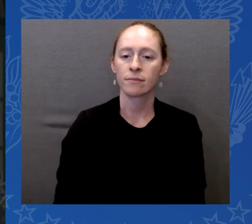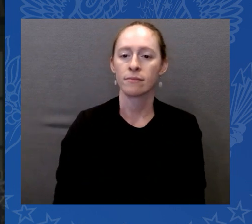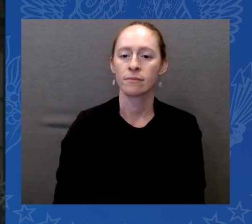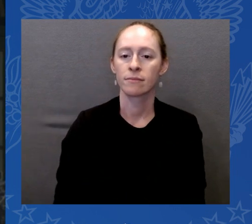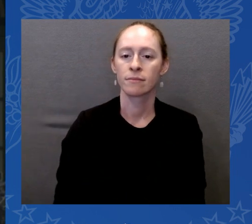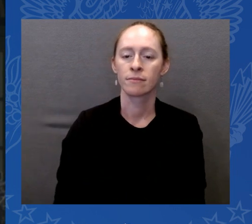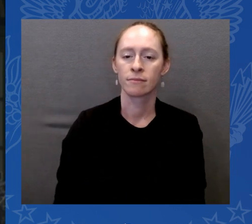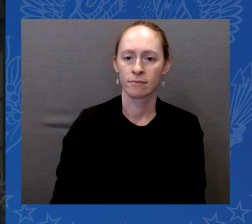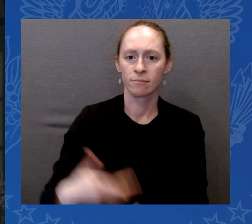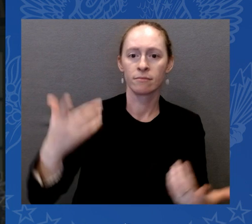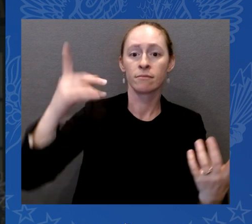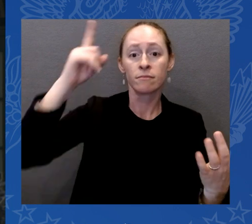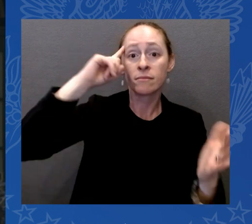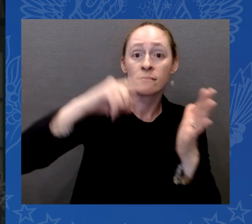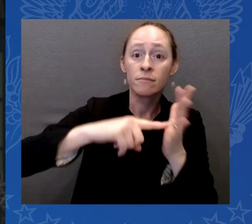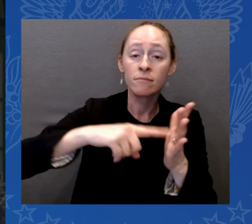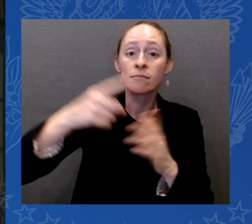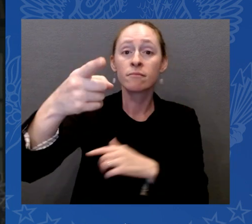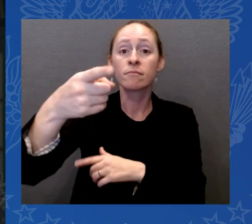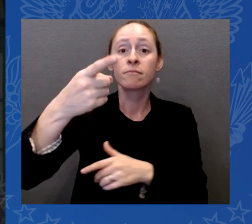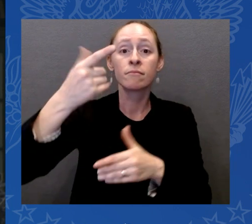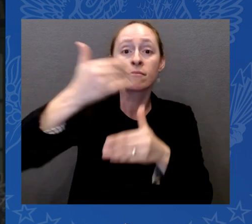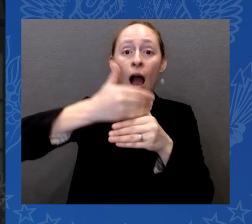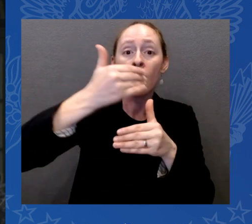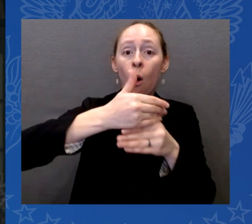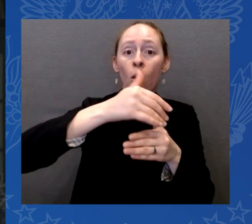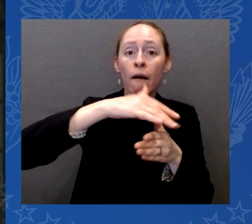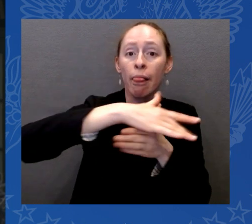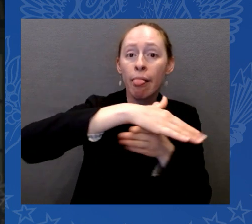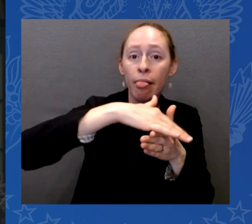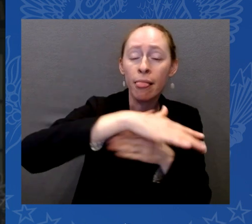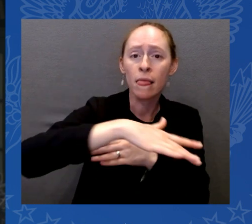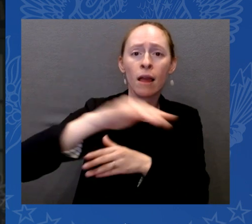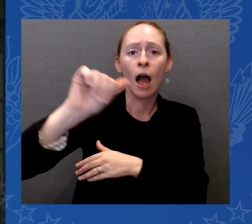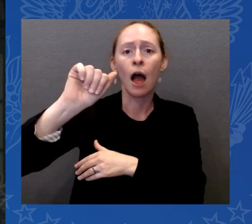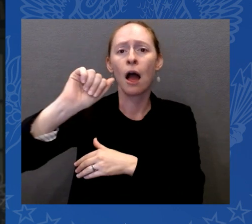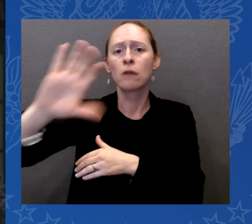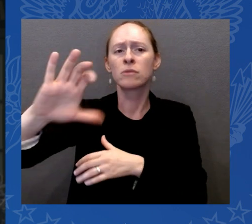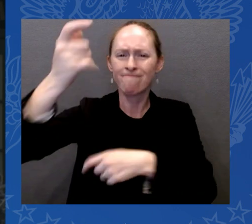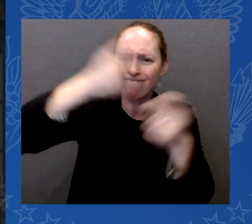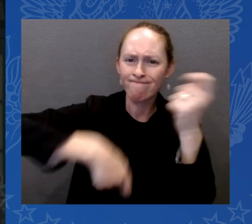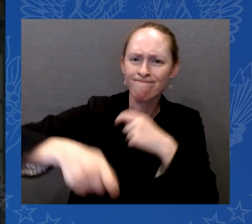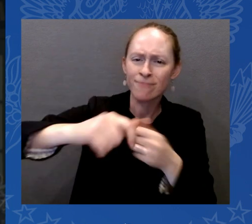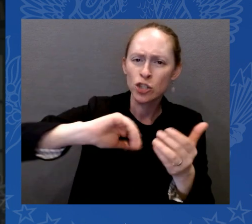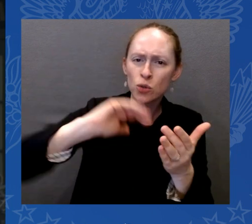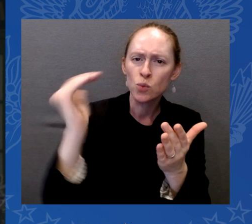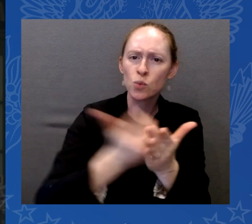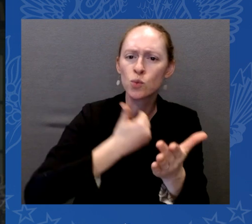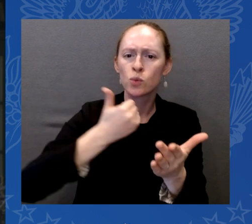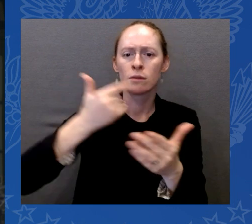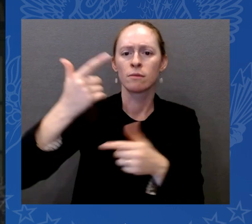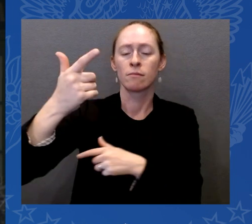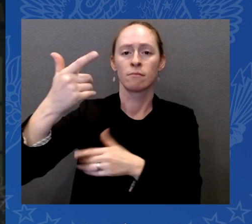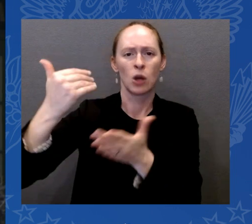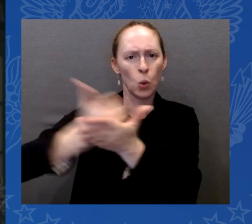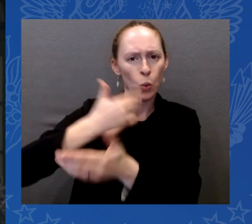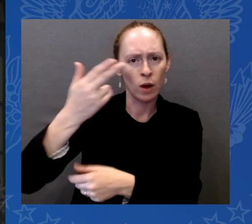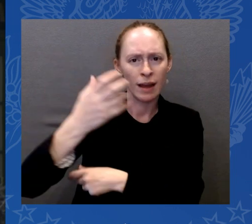It provides tax credits for purchasing heat pumps, rooftop solar, electric stoves and ovens, and so much more.